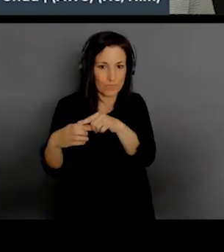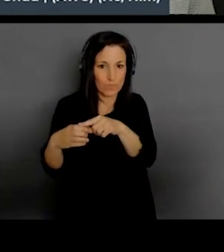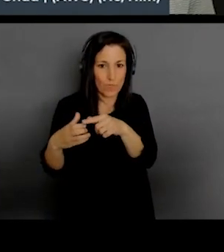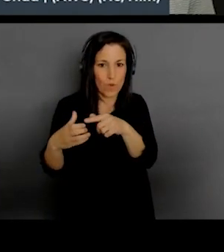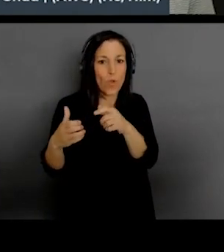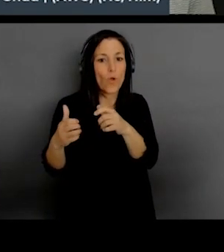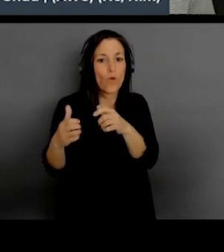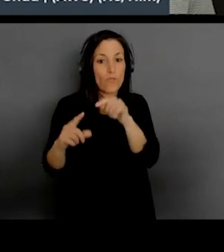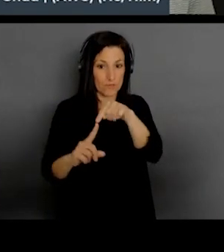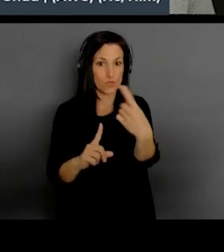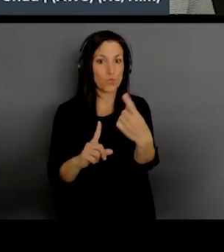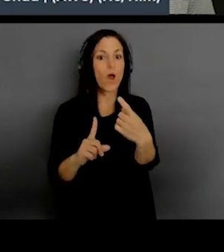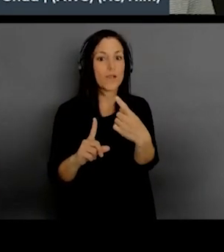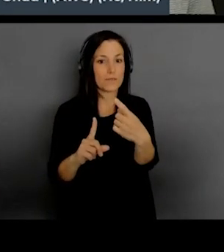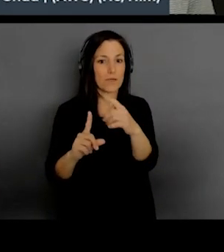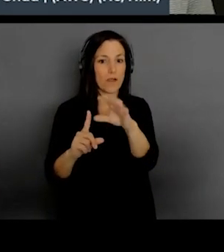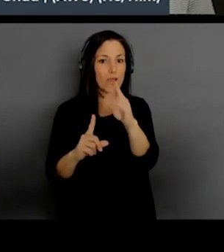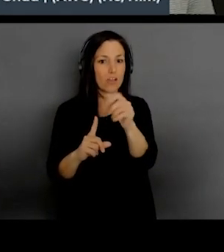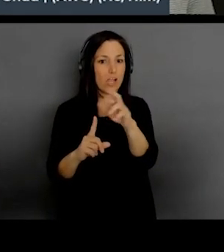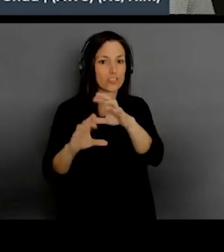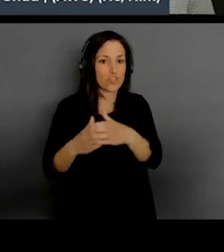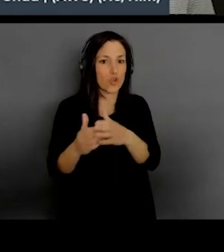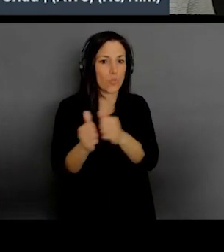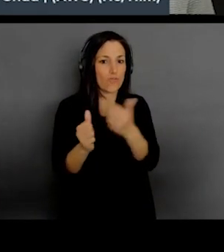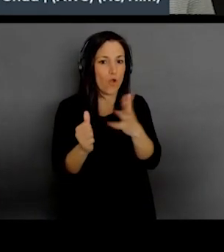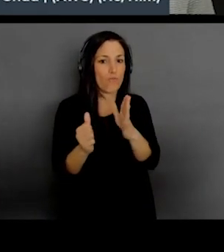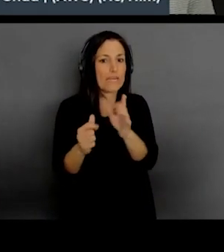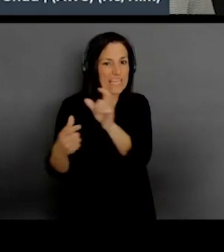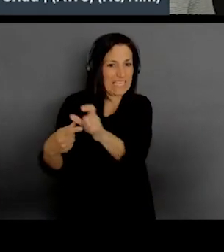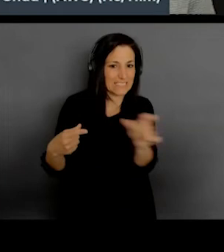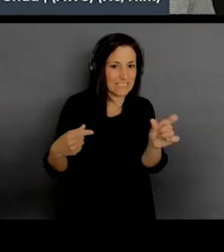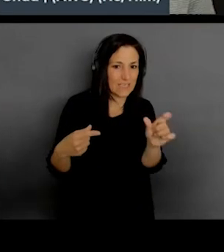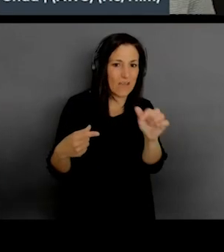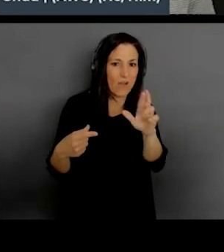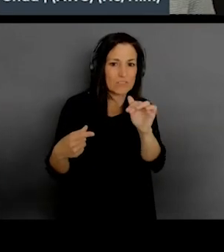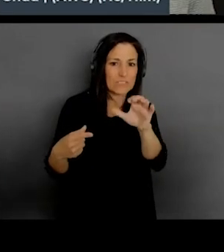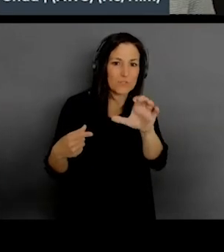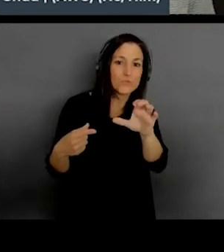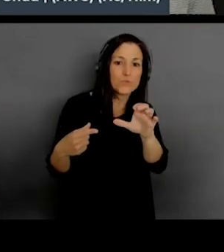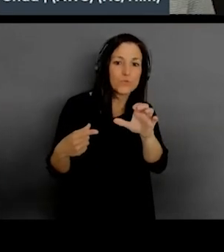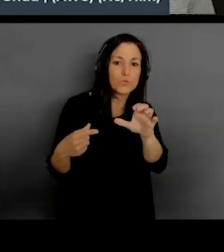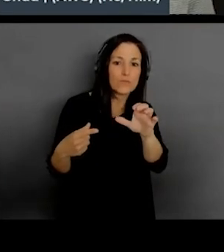Let's see what type of instances we have... R6g 2 extra larges. And so the simplest thing to do there